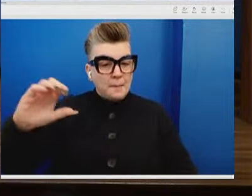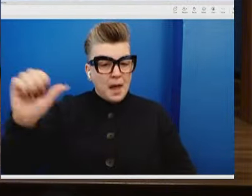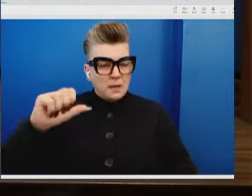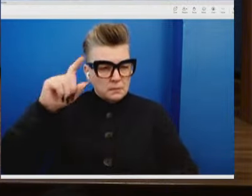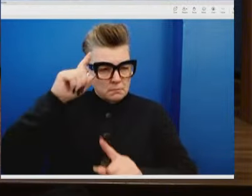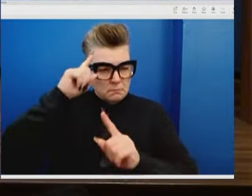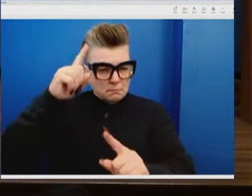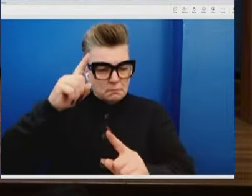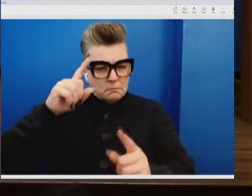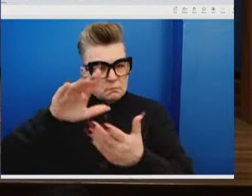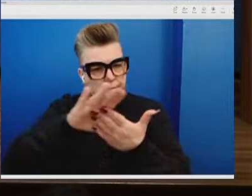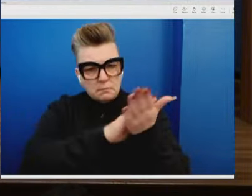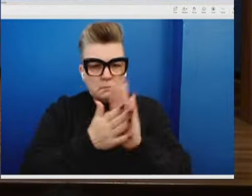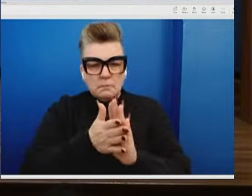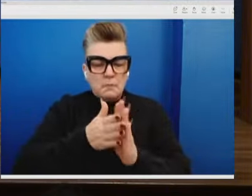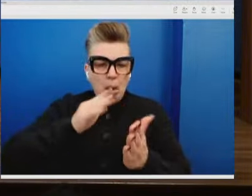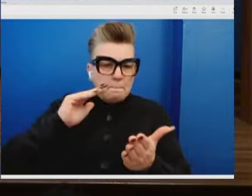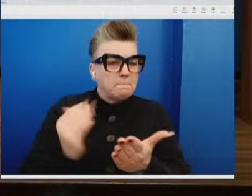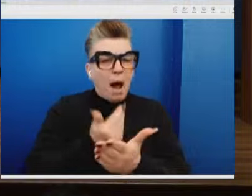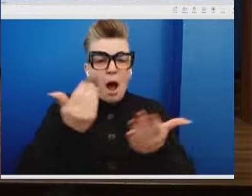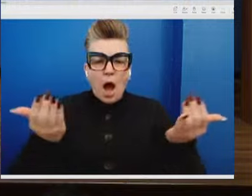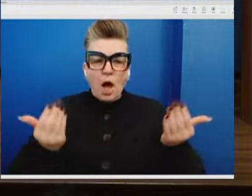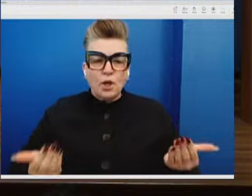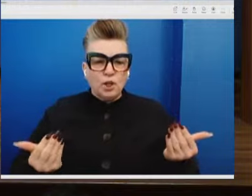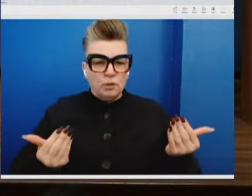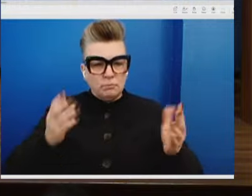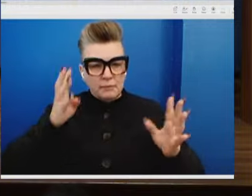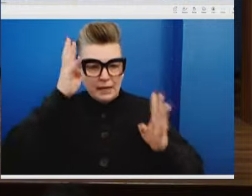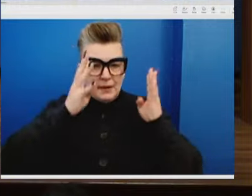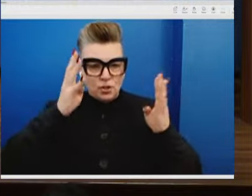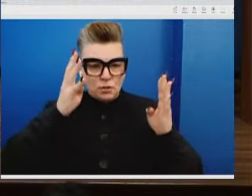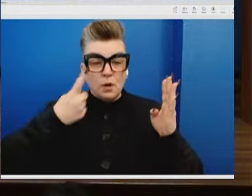So we started with Medicare and we are modernizing that claim system there and